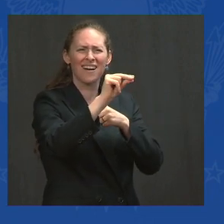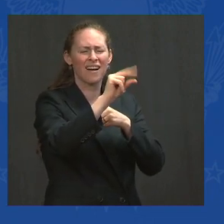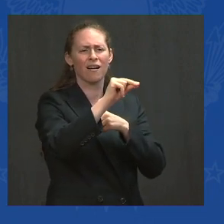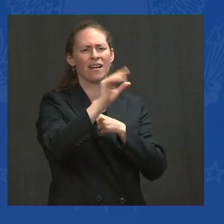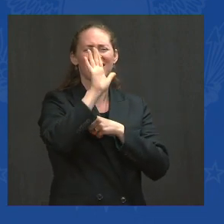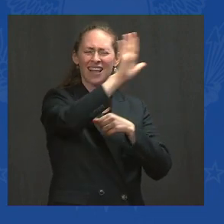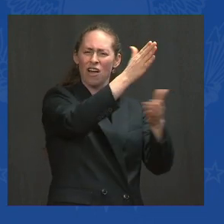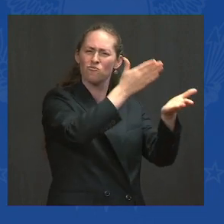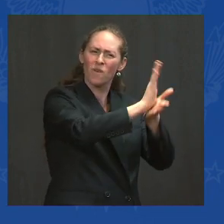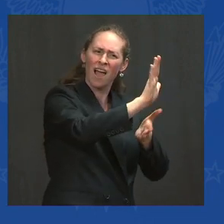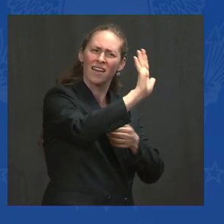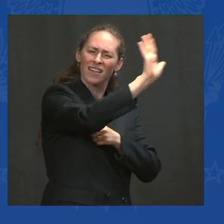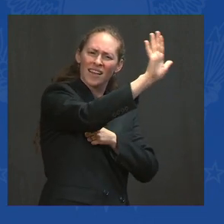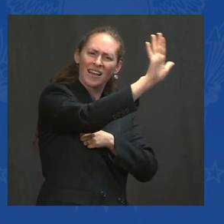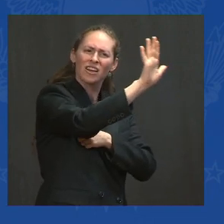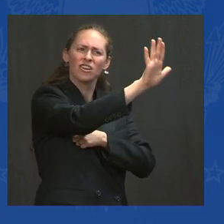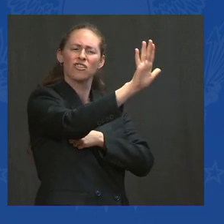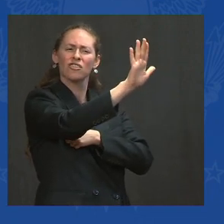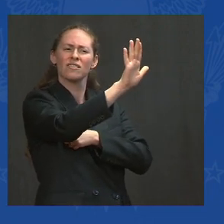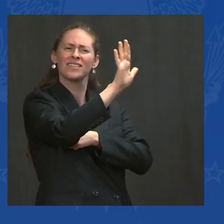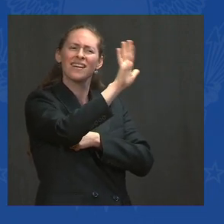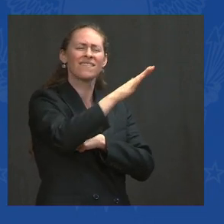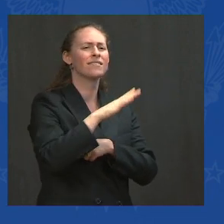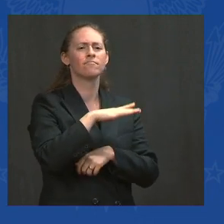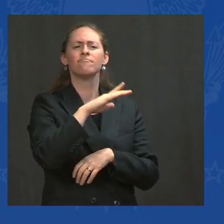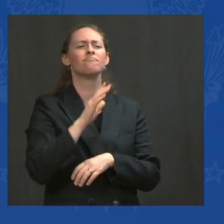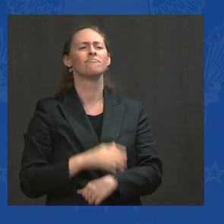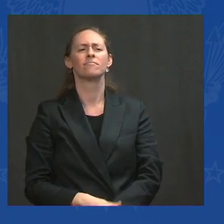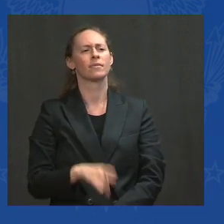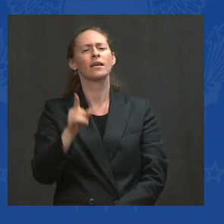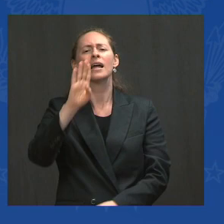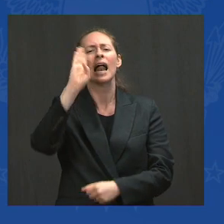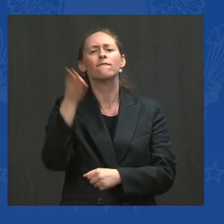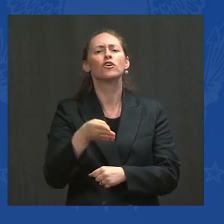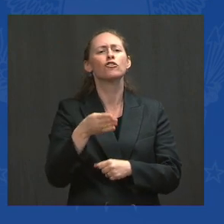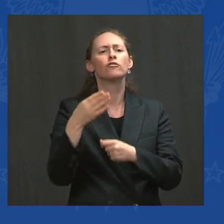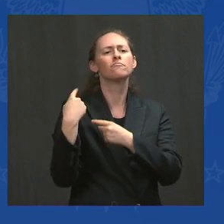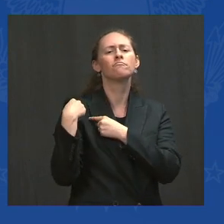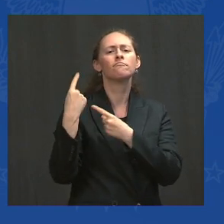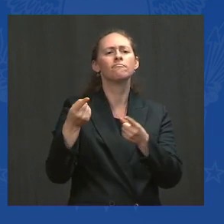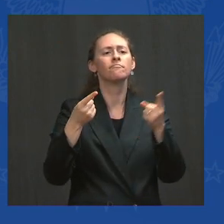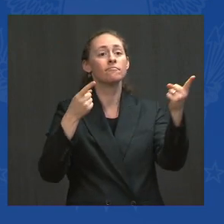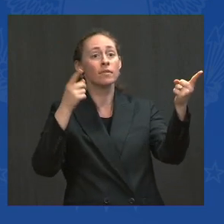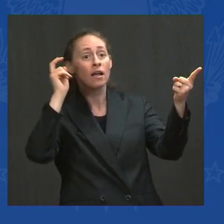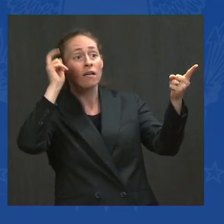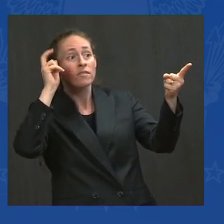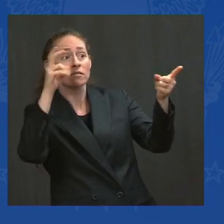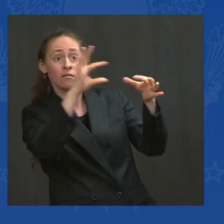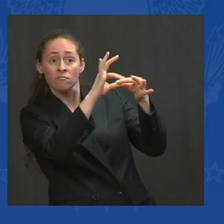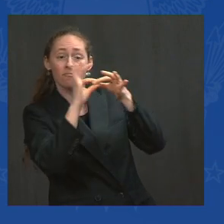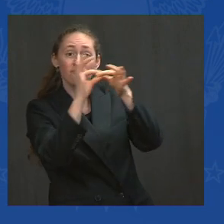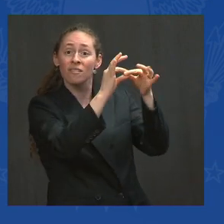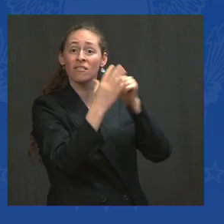you are, never has Afghanistan been a united country, not in all of its history.